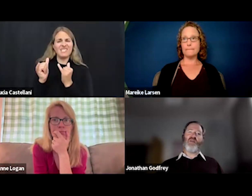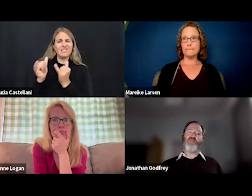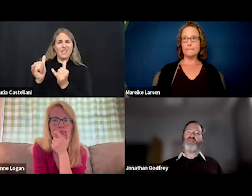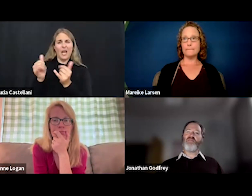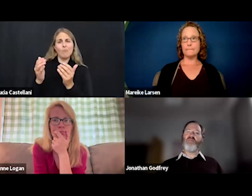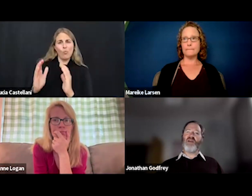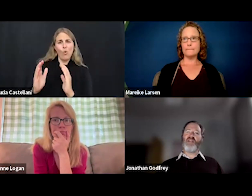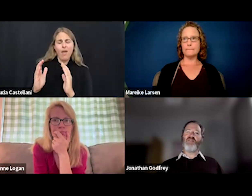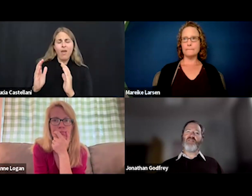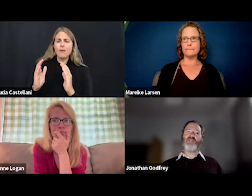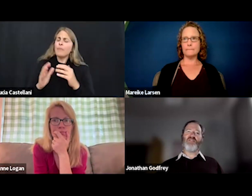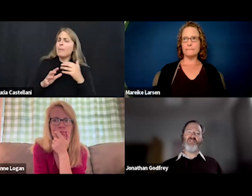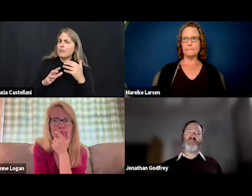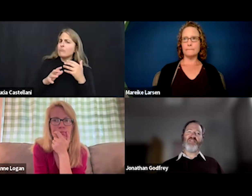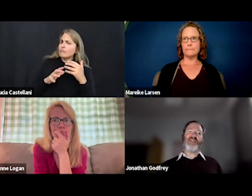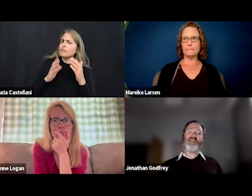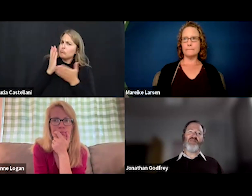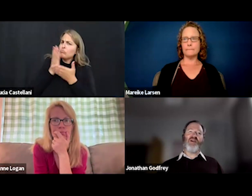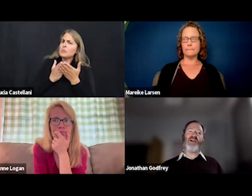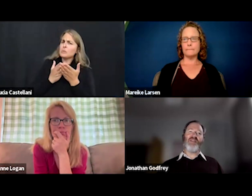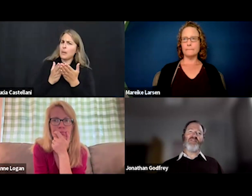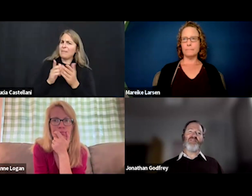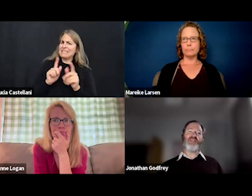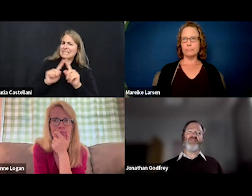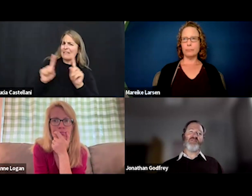might be some minor differences sneaking in behind the scenes.